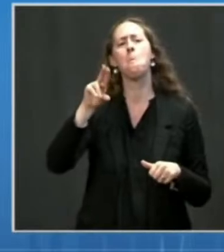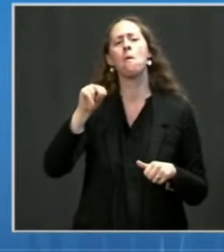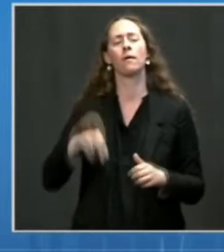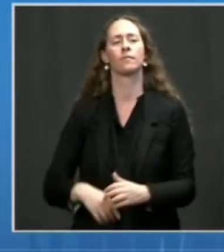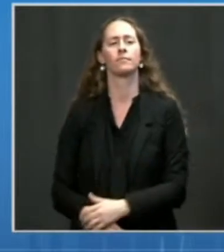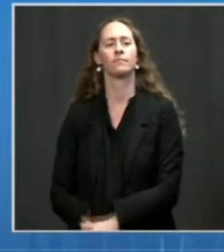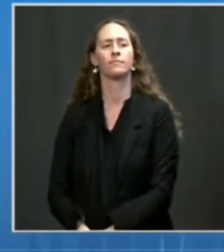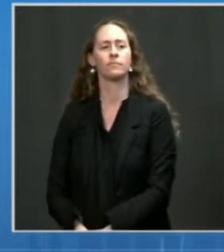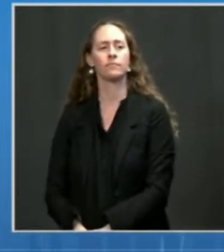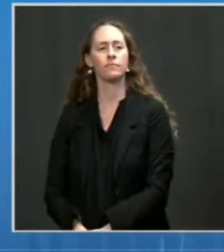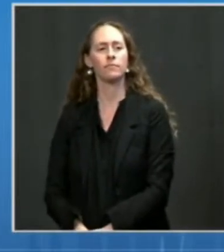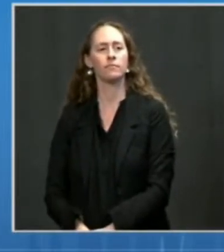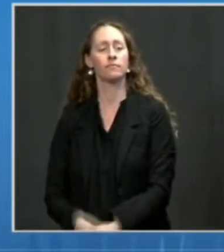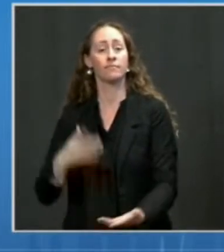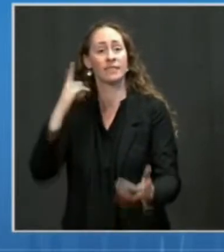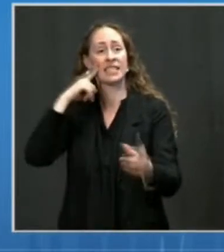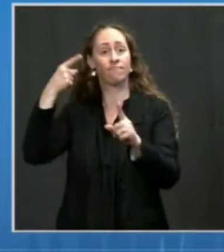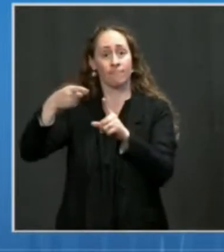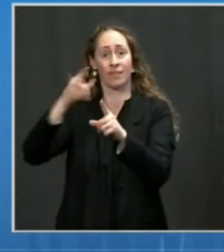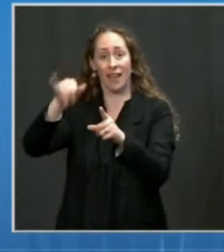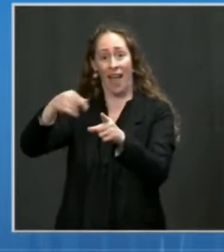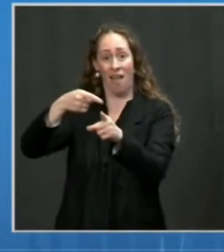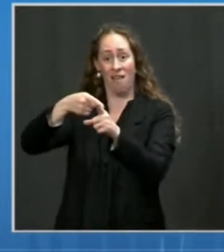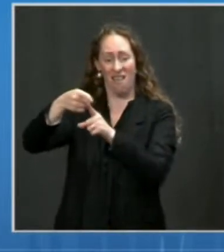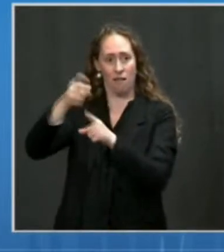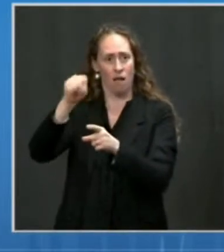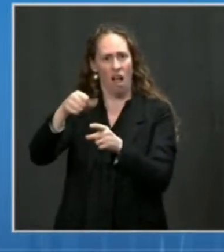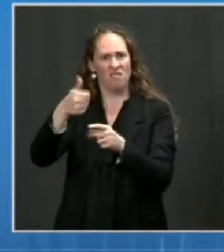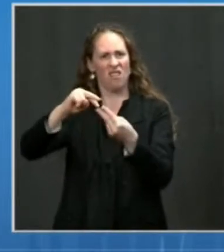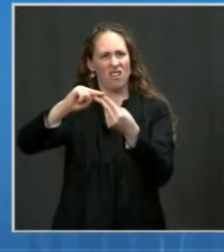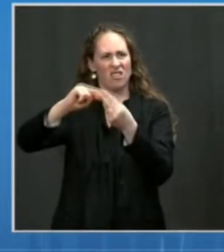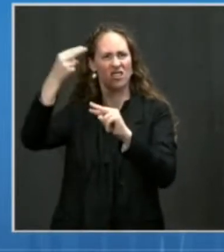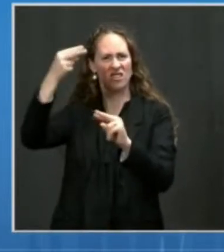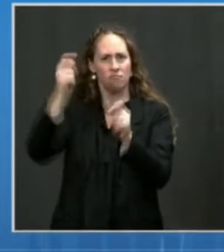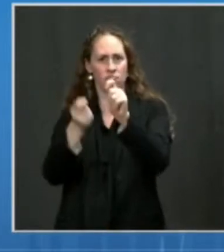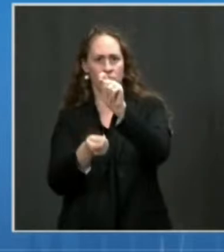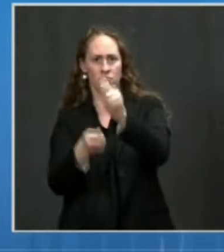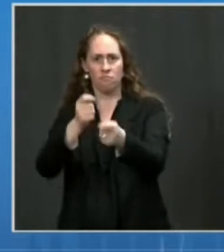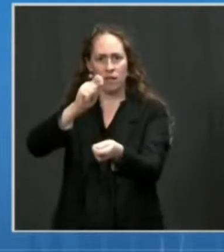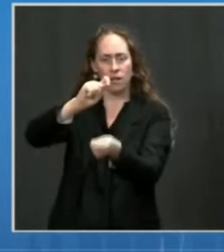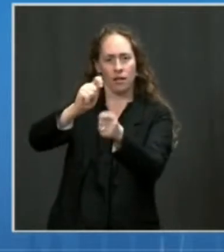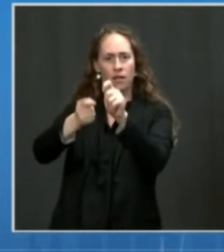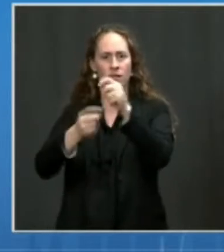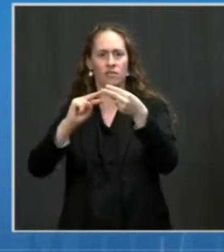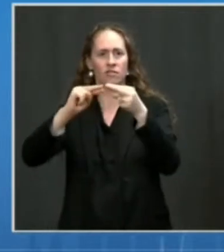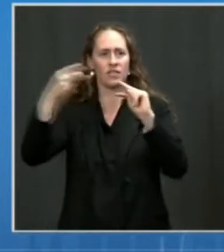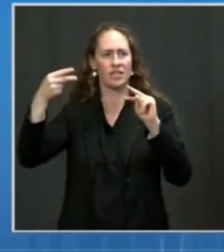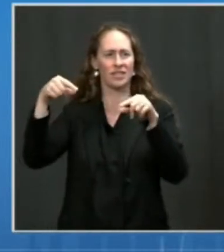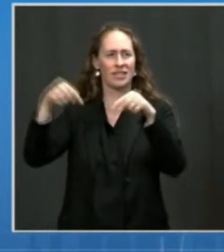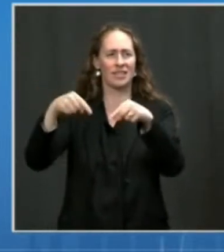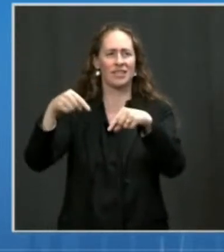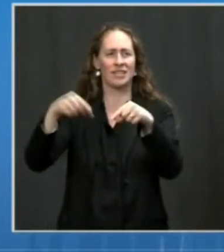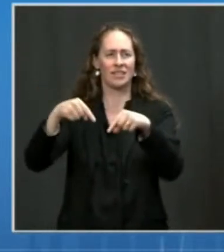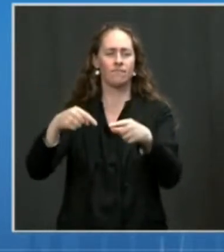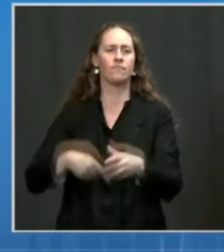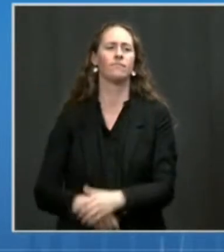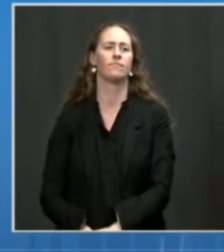YOU CAN'T DOUBT THAT. THE SITUATION CHANGES WHEN YOU'RE DEALING WITH THE